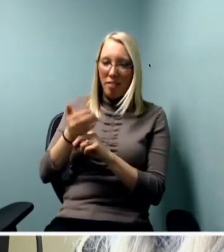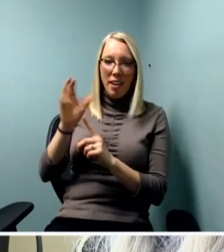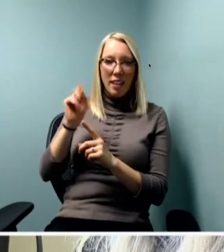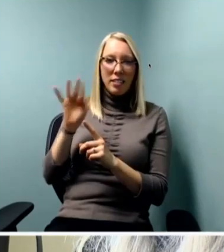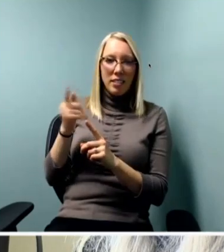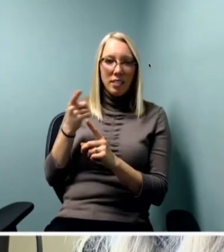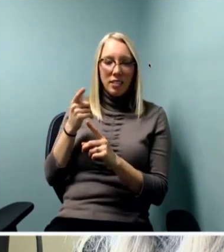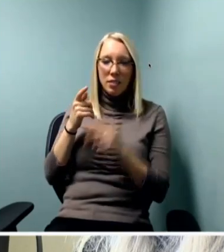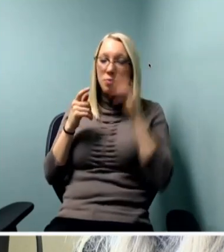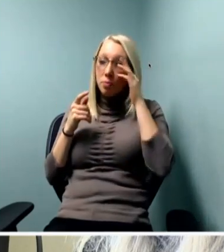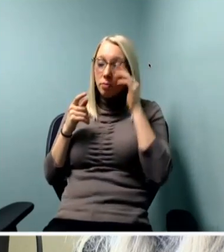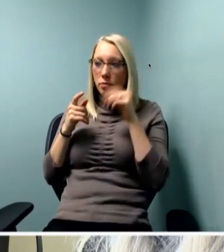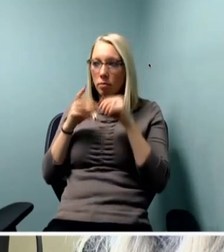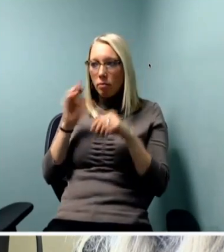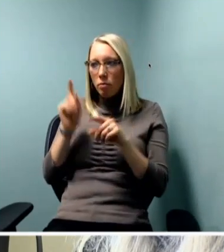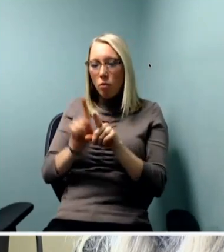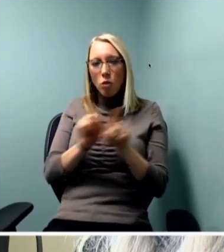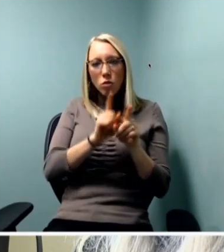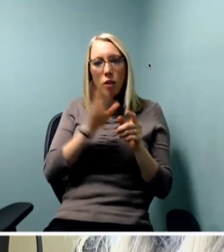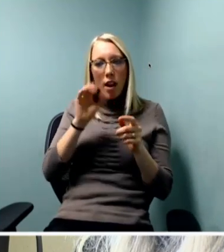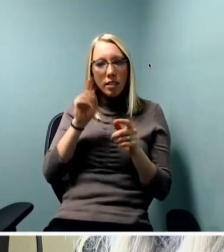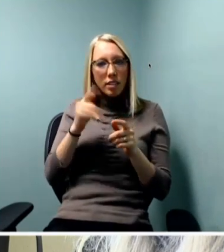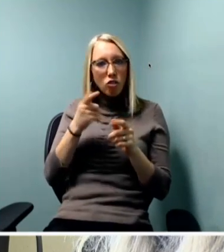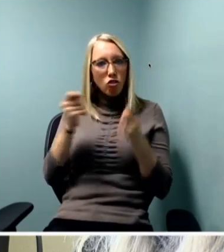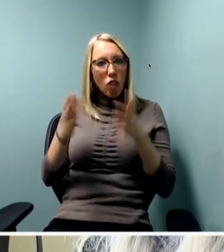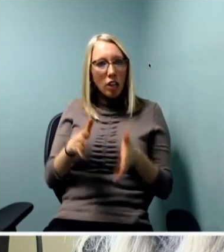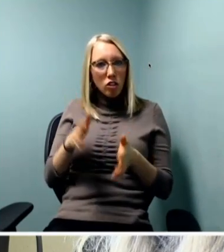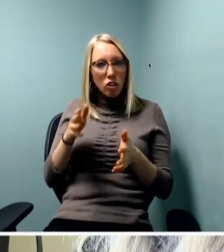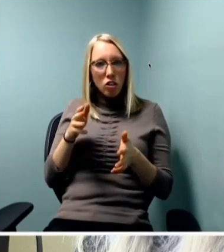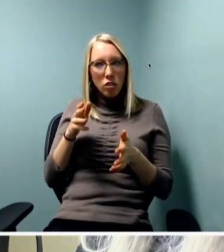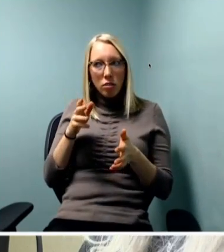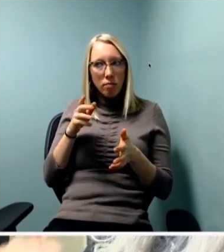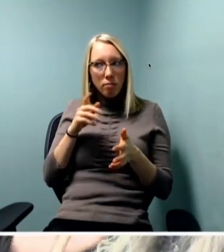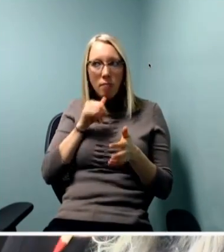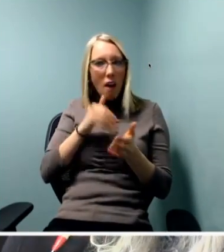having the courage to actually cast a person with the disability.